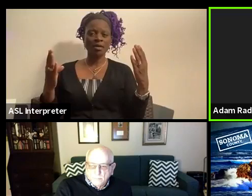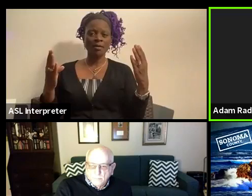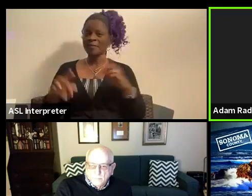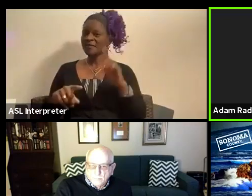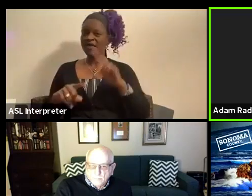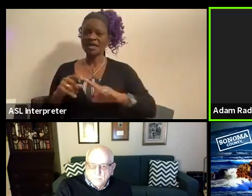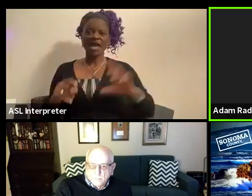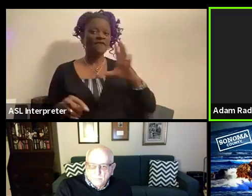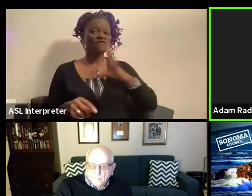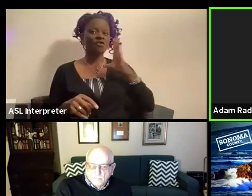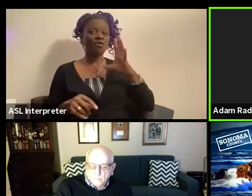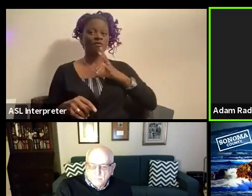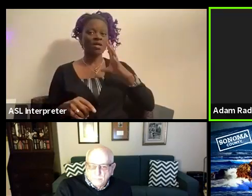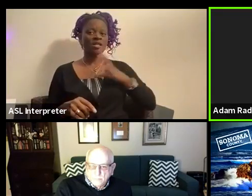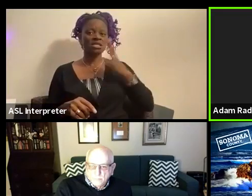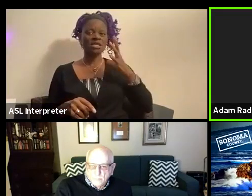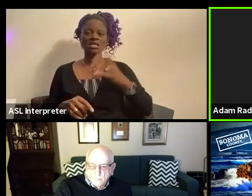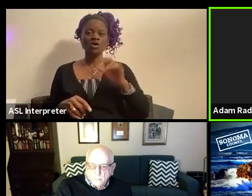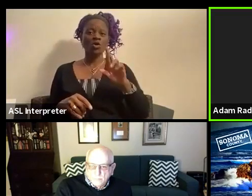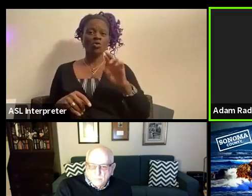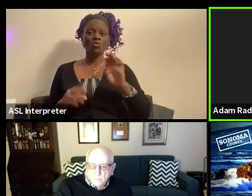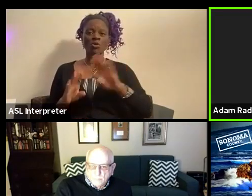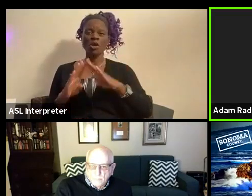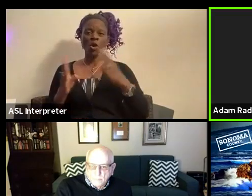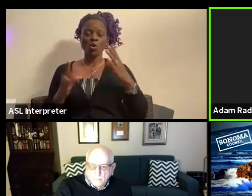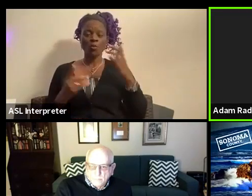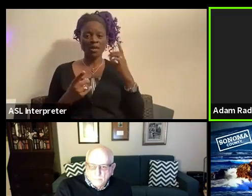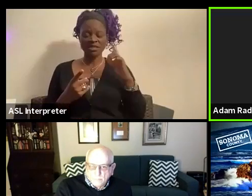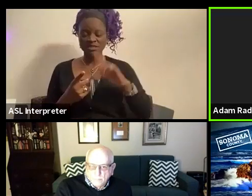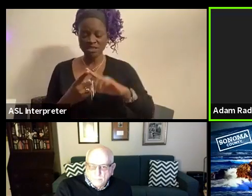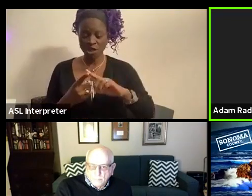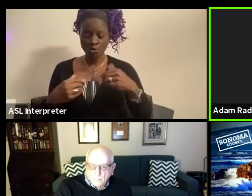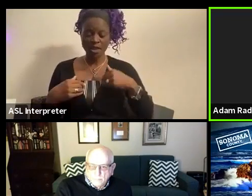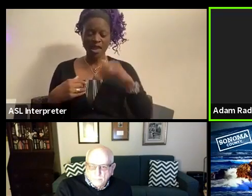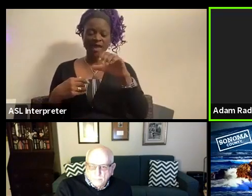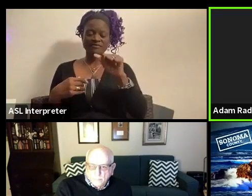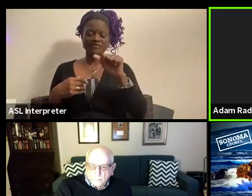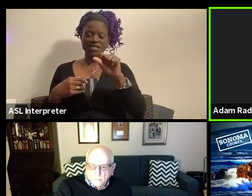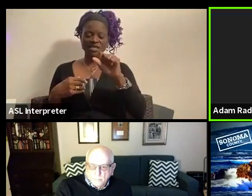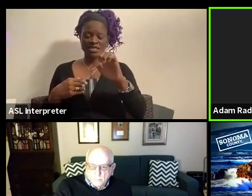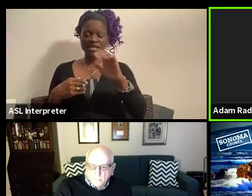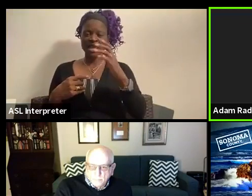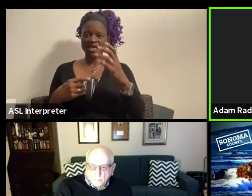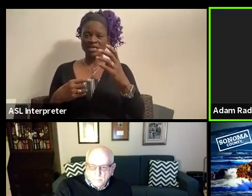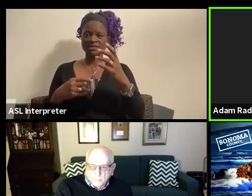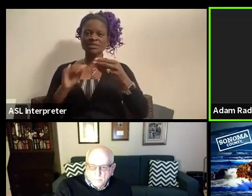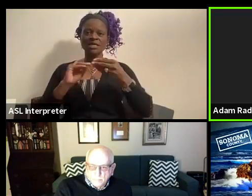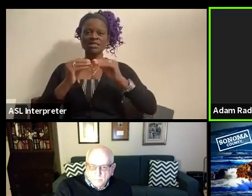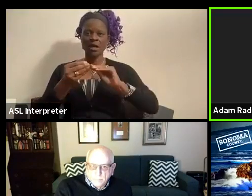school until that case rate has been met for five consecutive days.